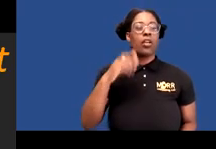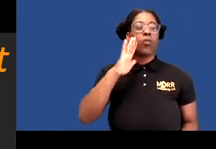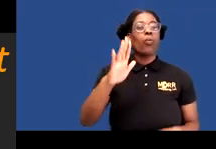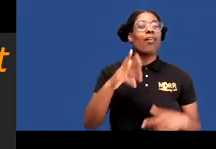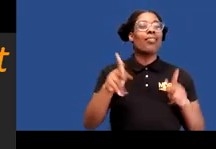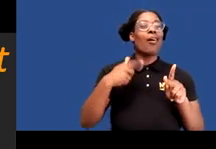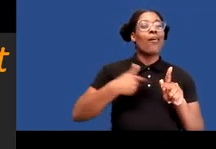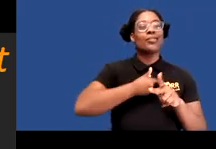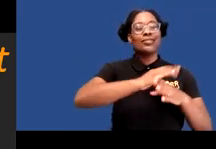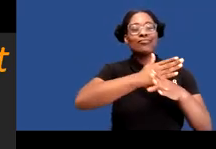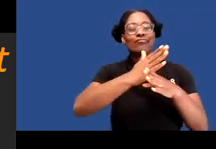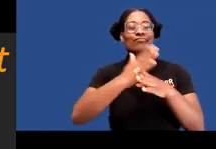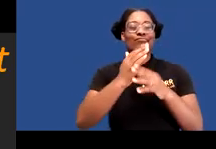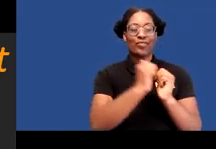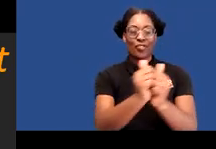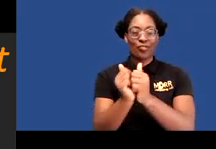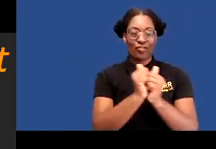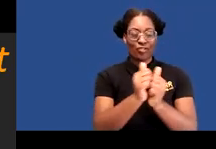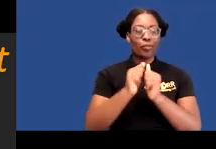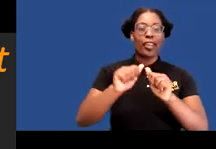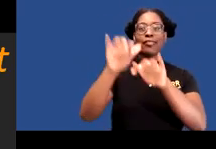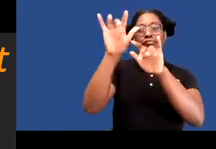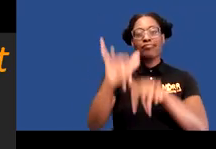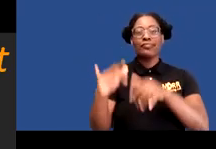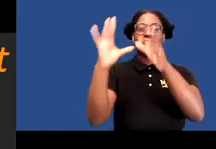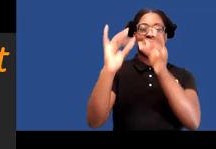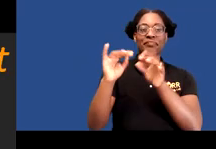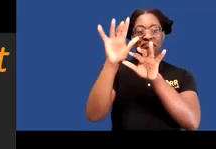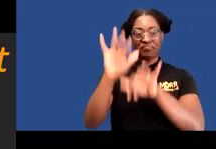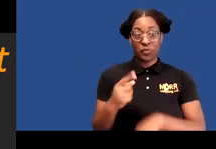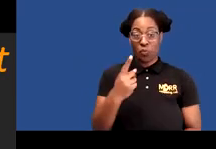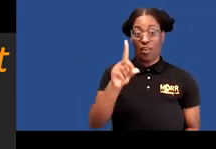that we can type comments into at the same time